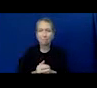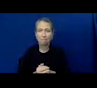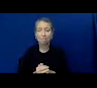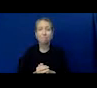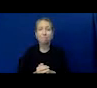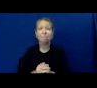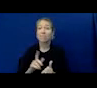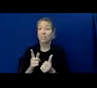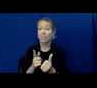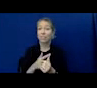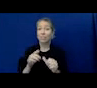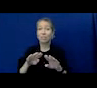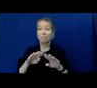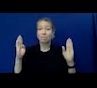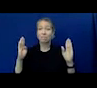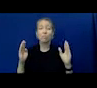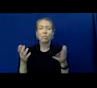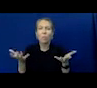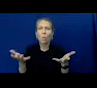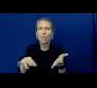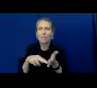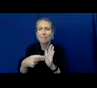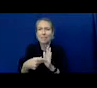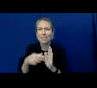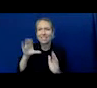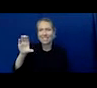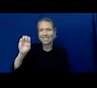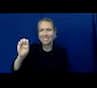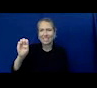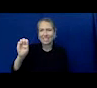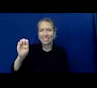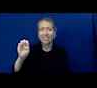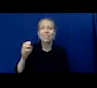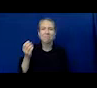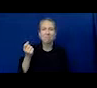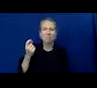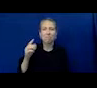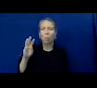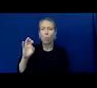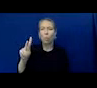Let's start off with what customized employment is, as defined by the workforce innovation